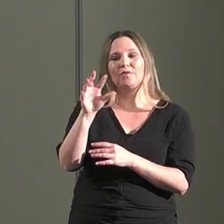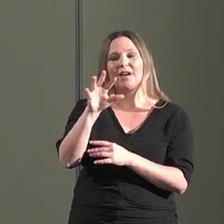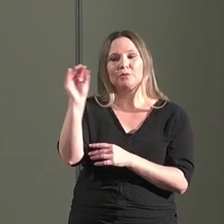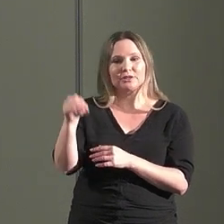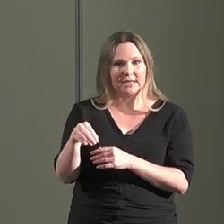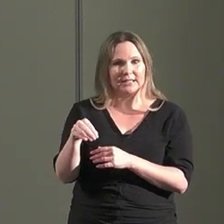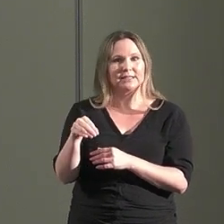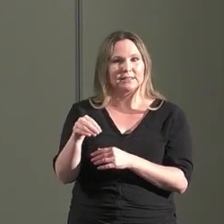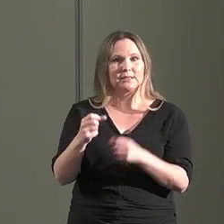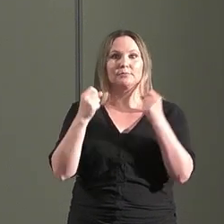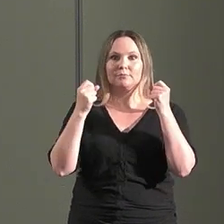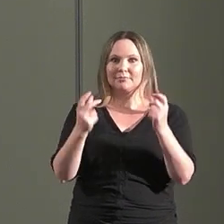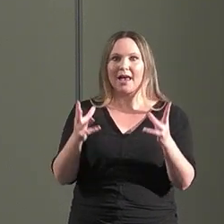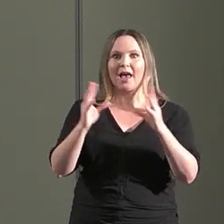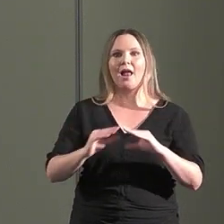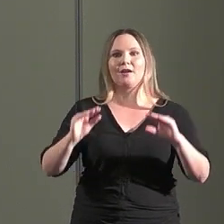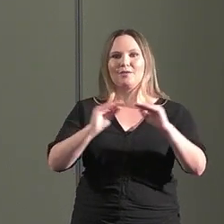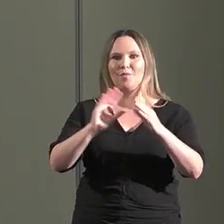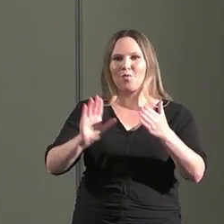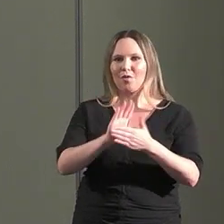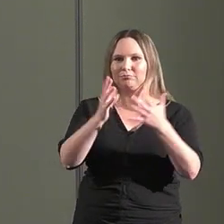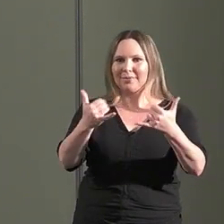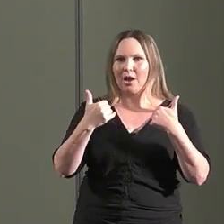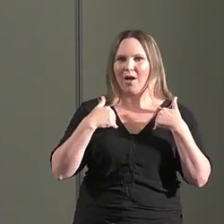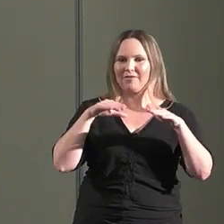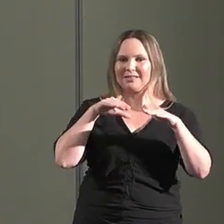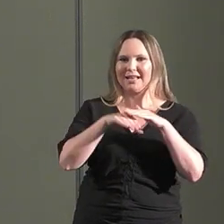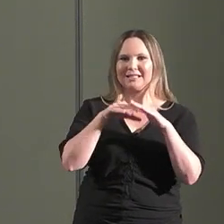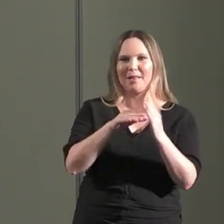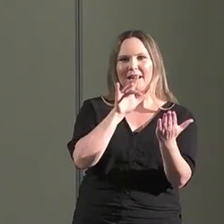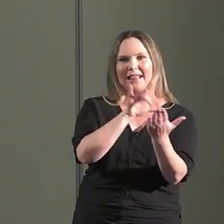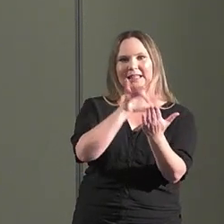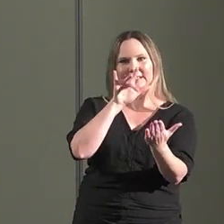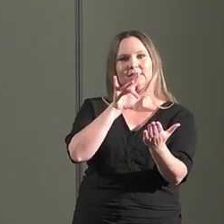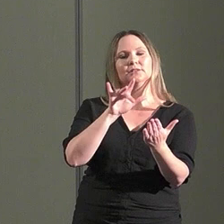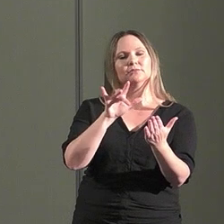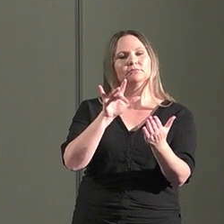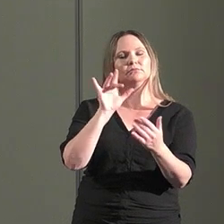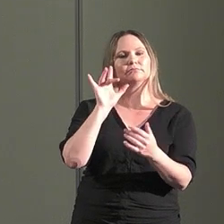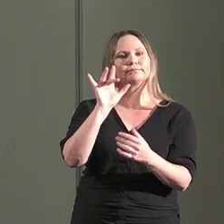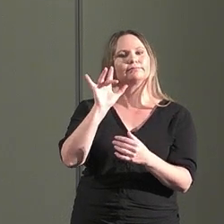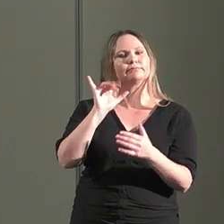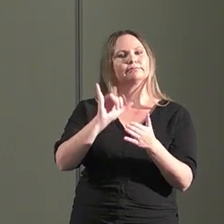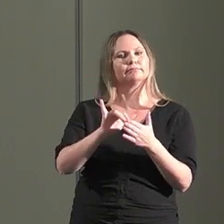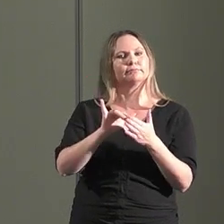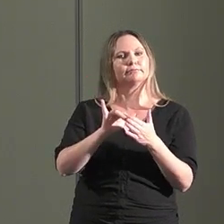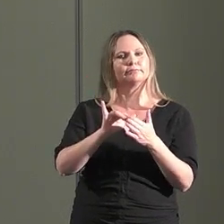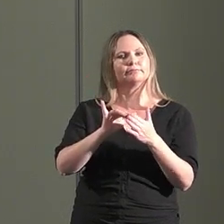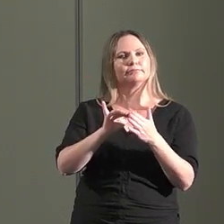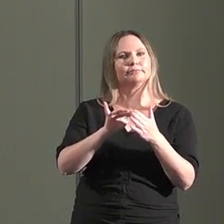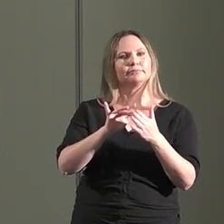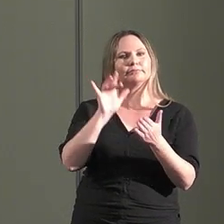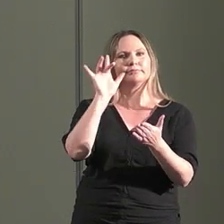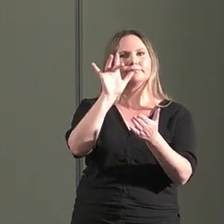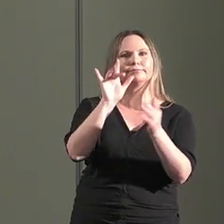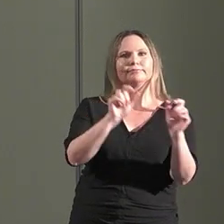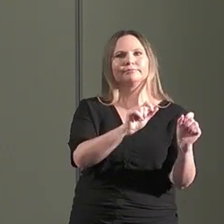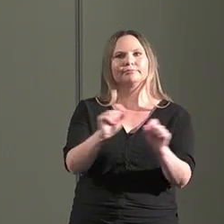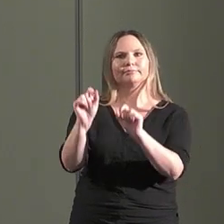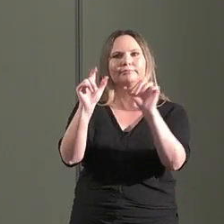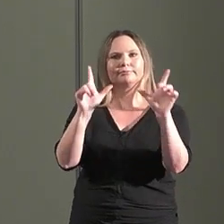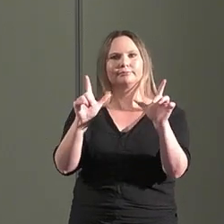More institutions have a accessibility link that goes to a web accessibility related page.